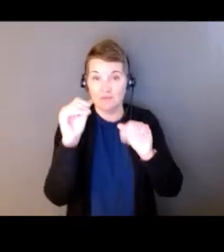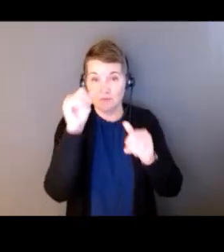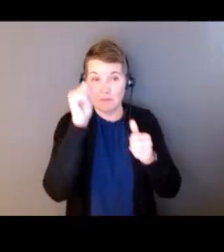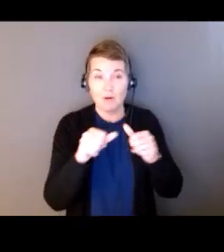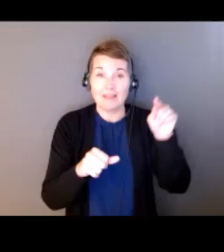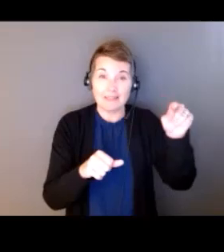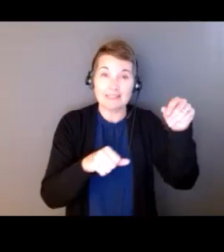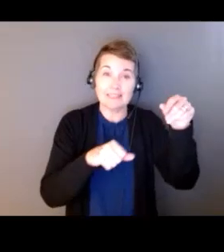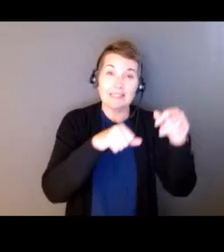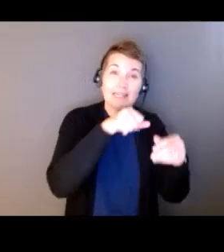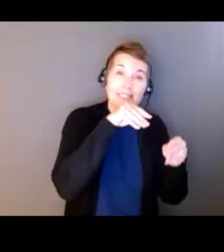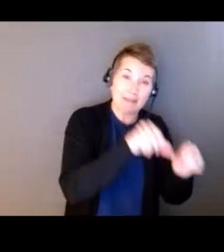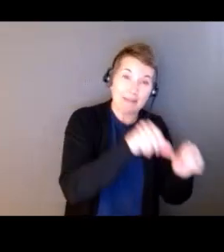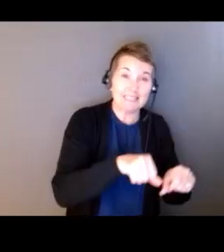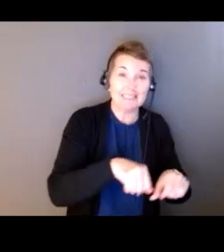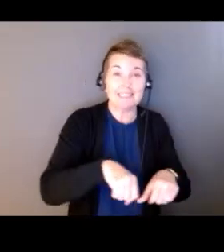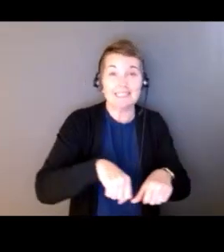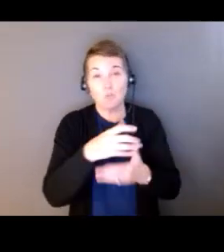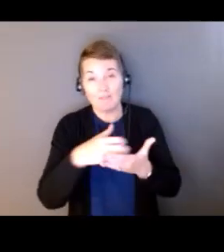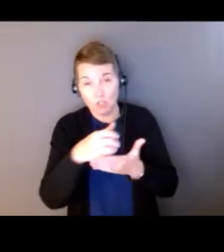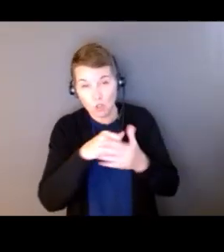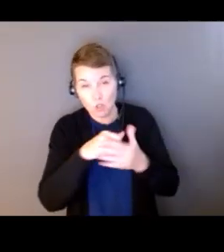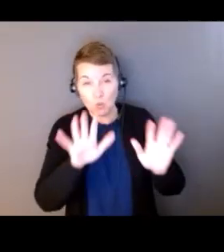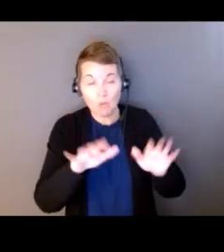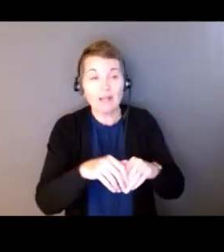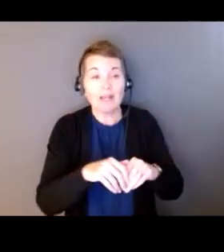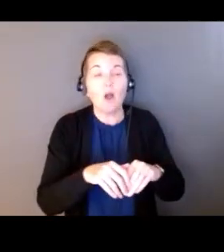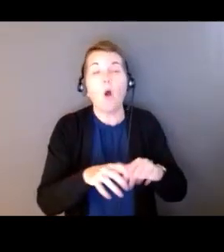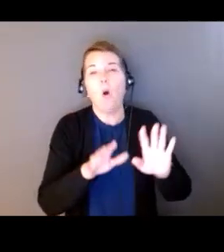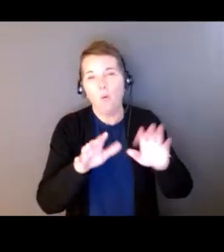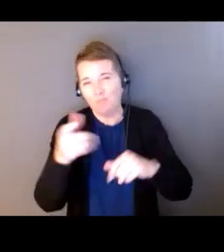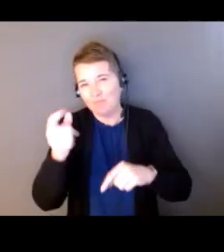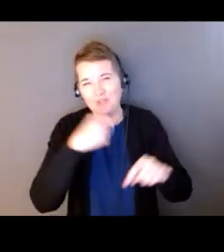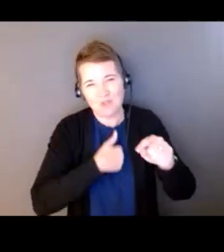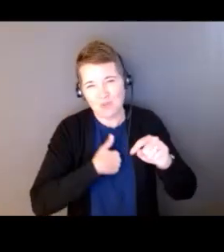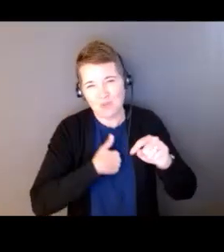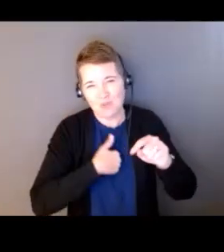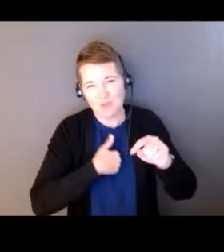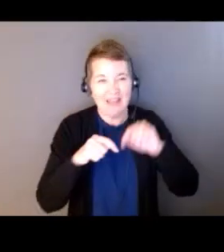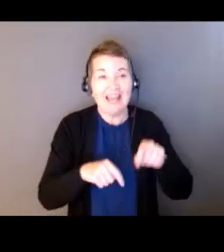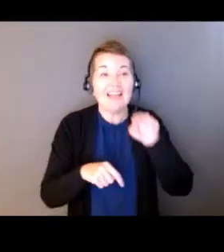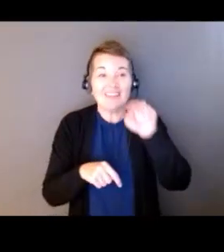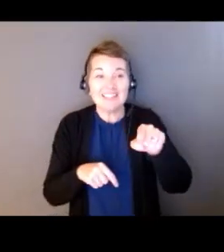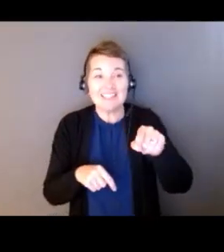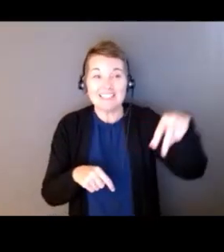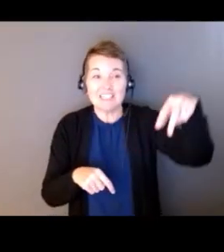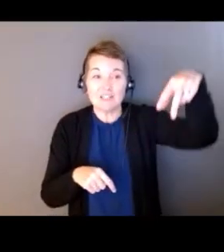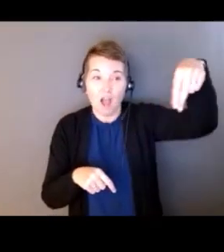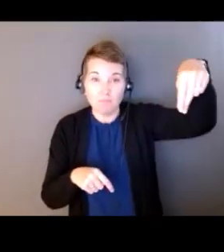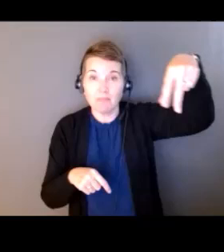So essentially, this is just a breakdown of the Revenue tab, what applicants can expect to input in terms of information.